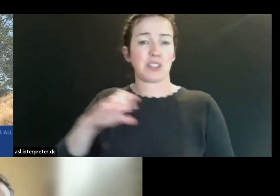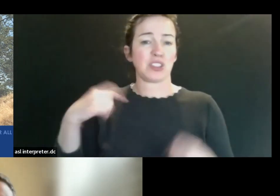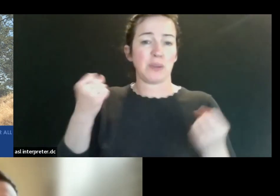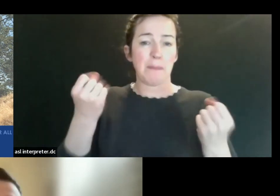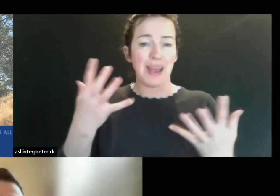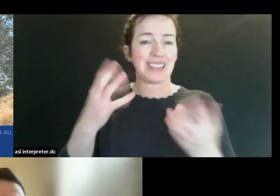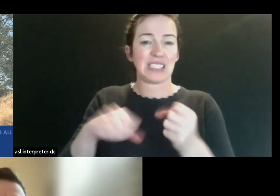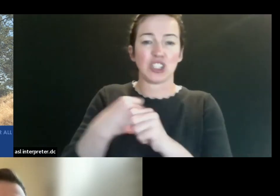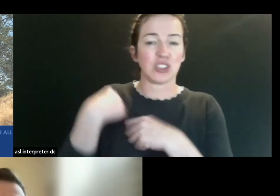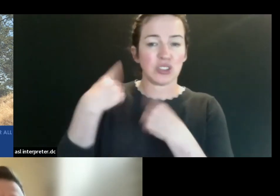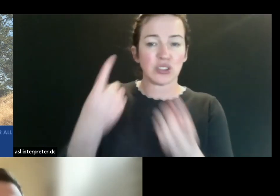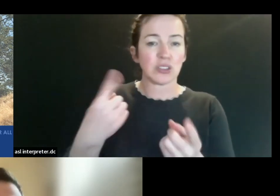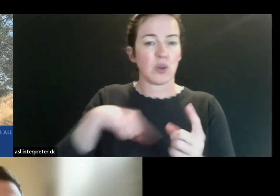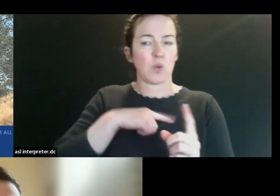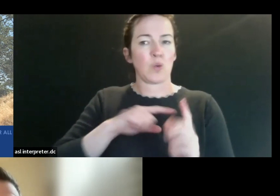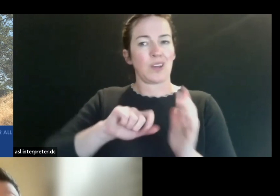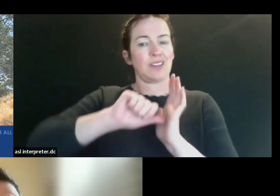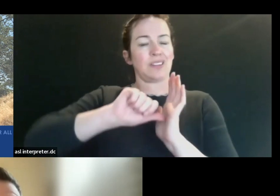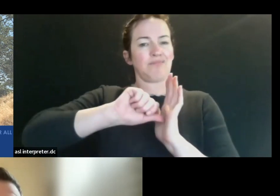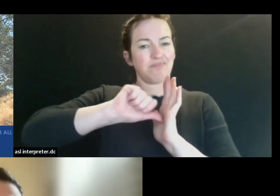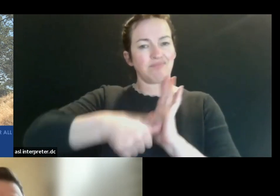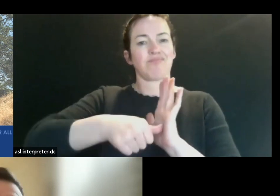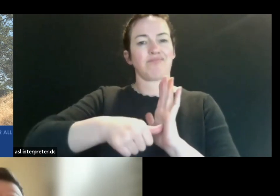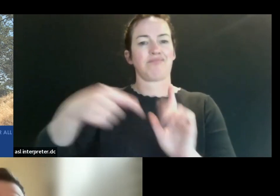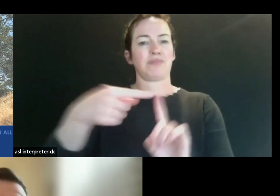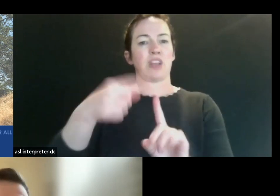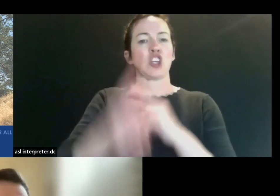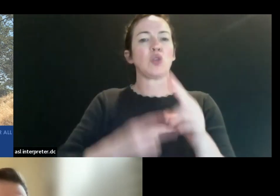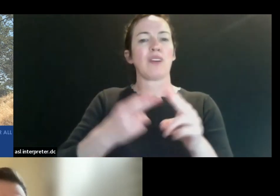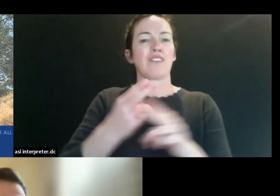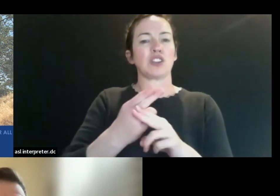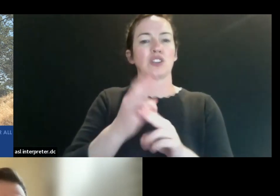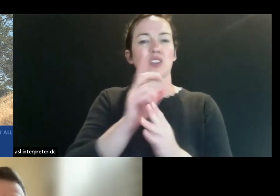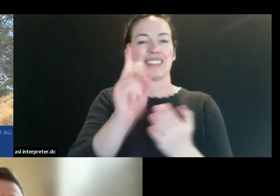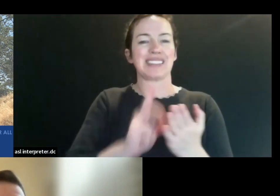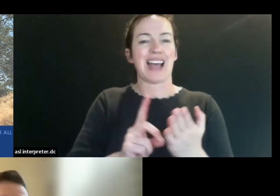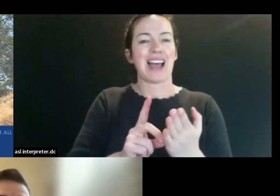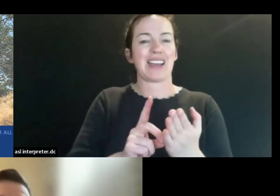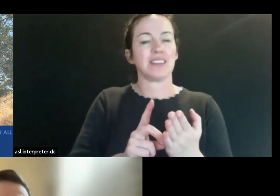we’re big on universal design. So just an intervention is just getting people with disabilities